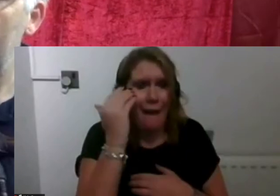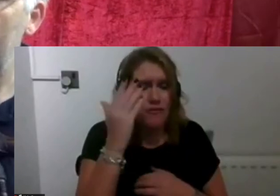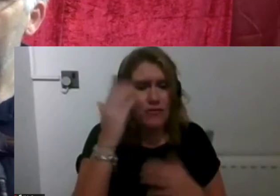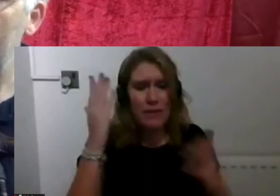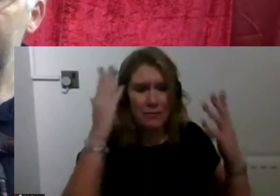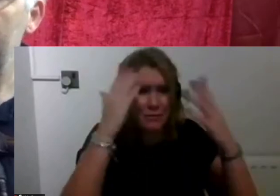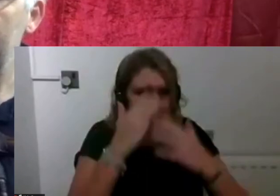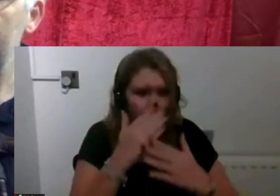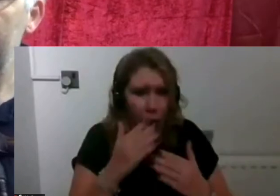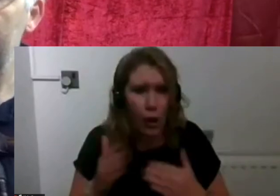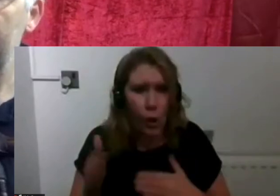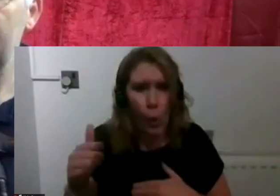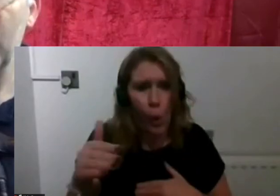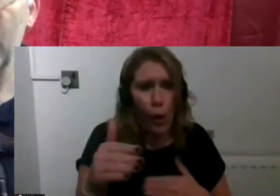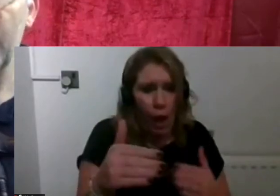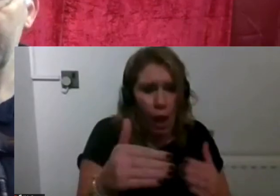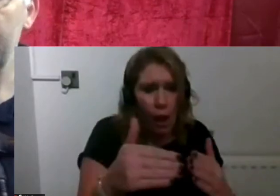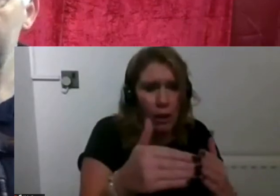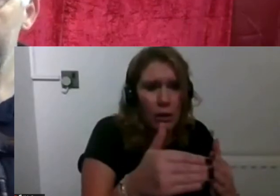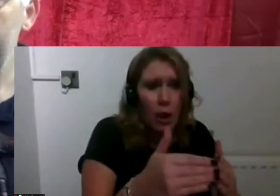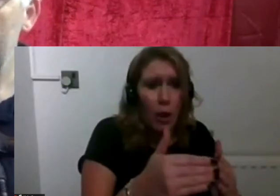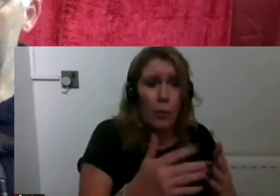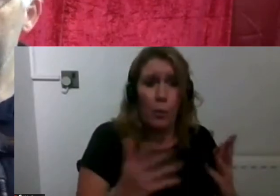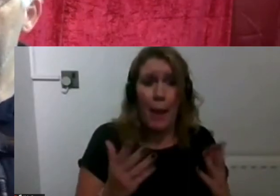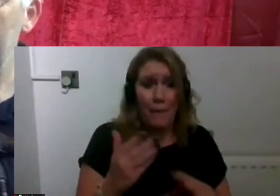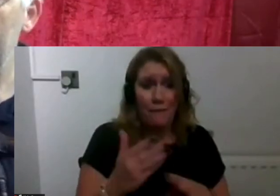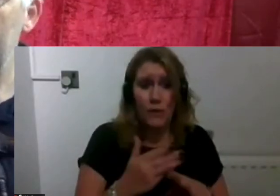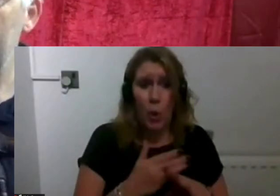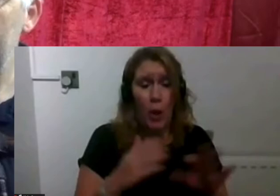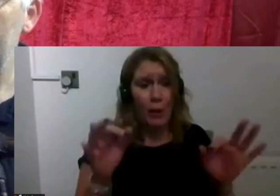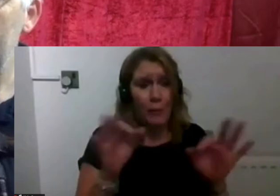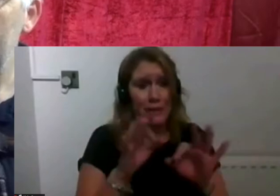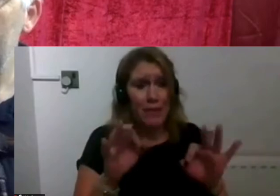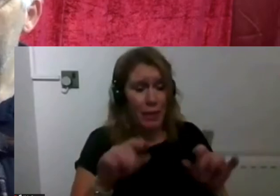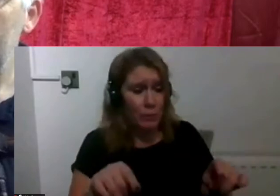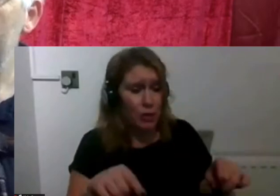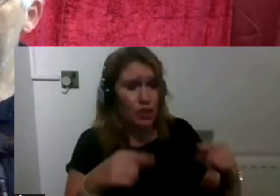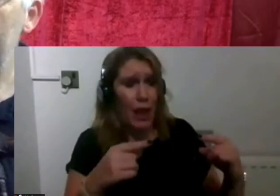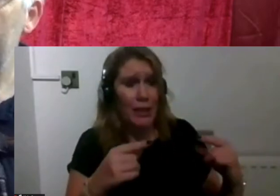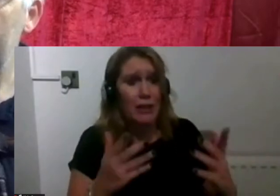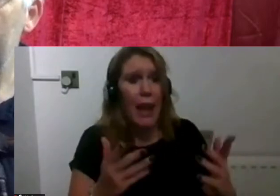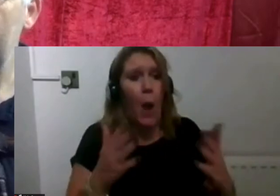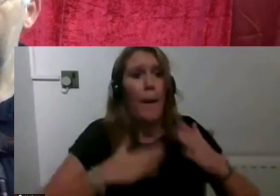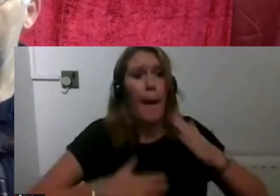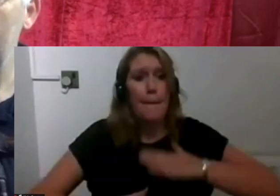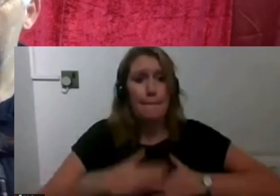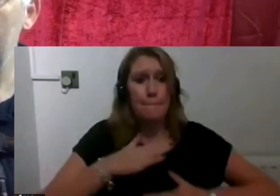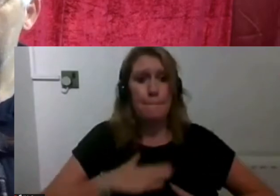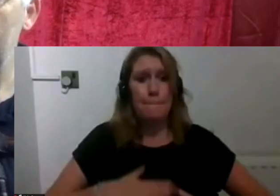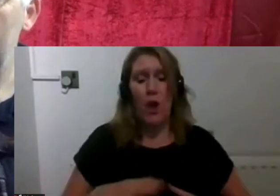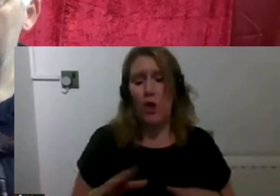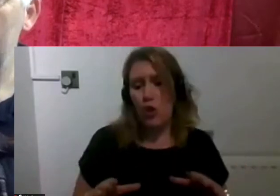Where there was none before It brings us together, A unification of thought